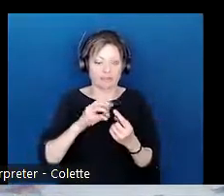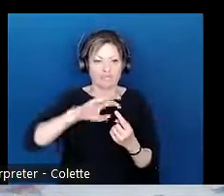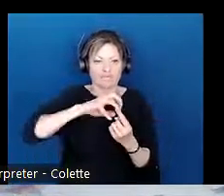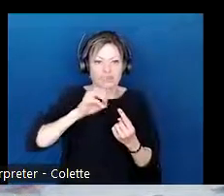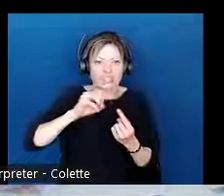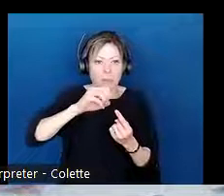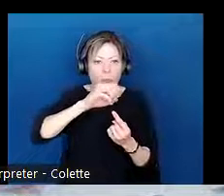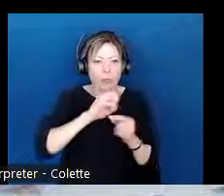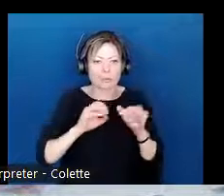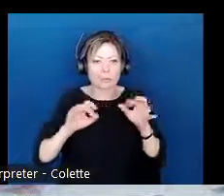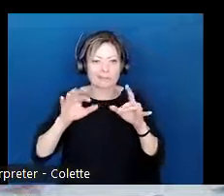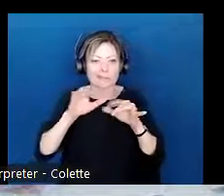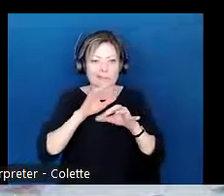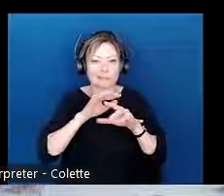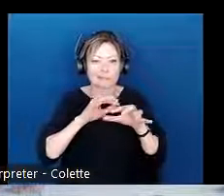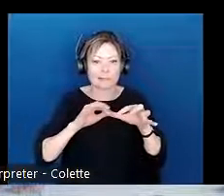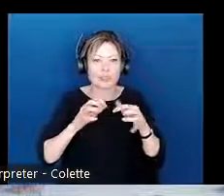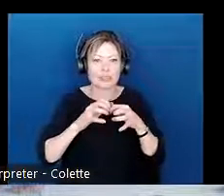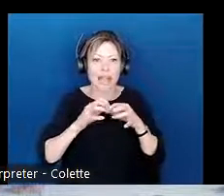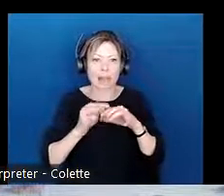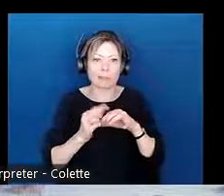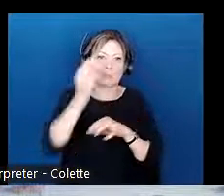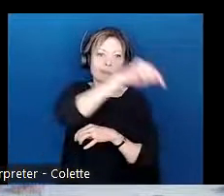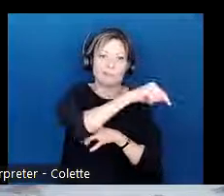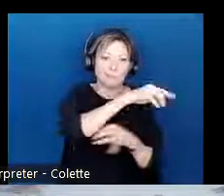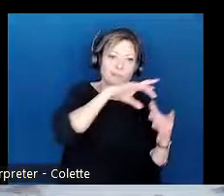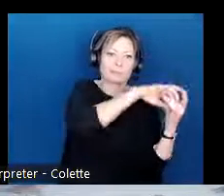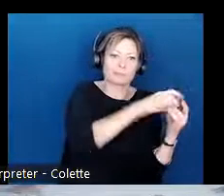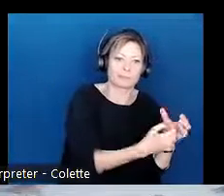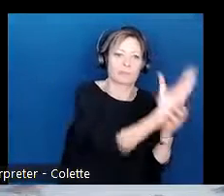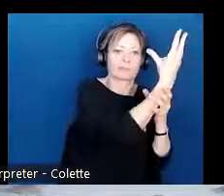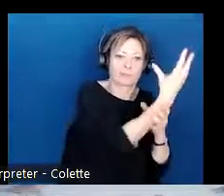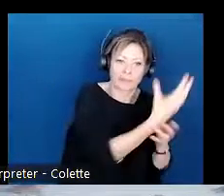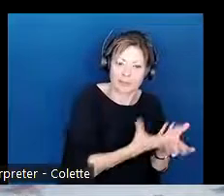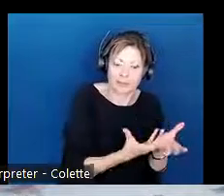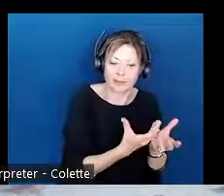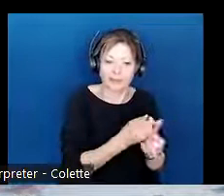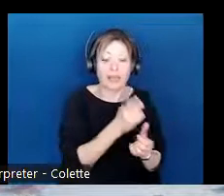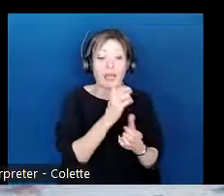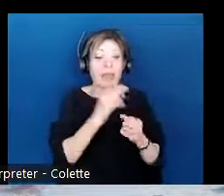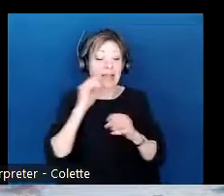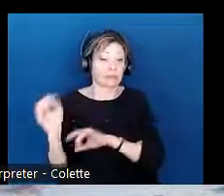um how they reproduce in different areas and these can travel by the wind or on animals